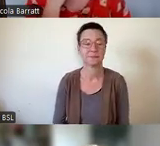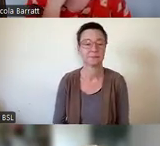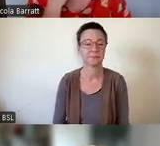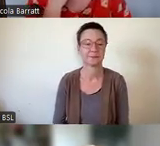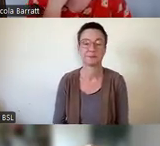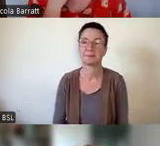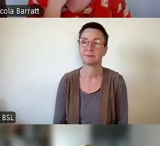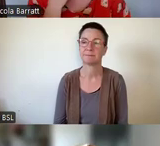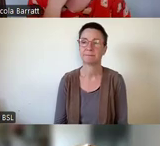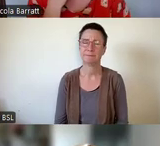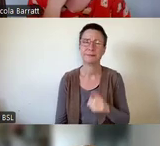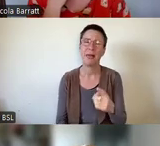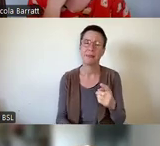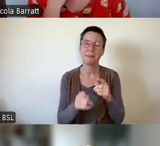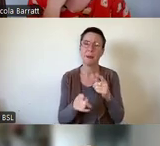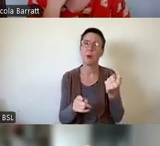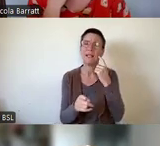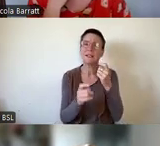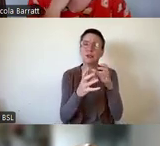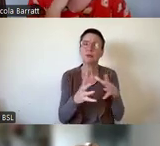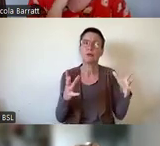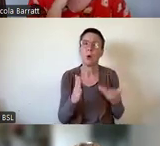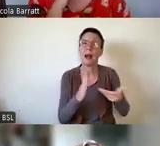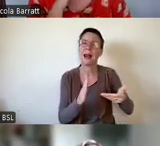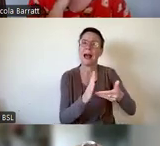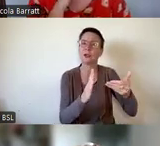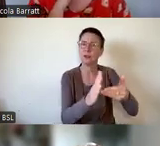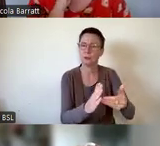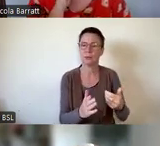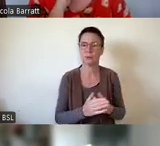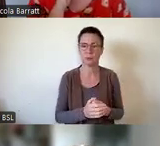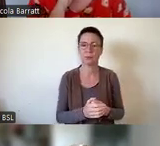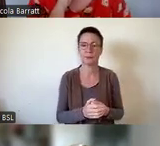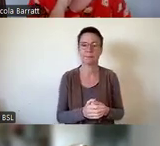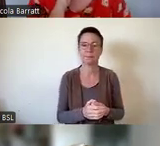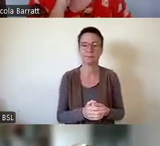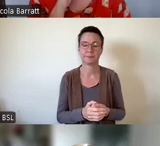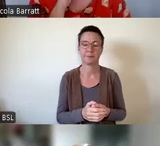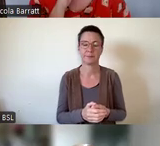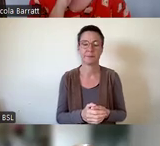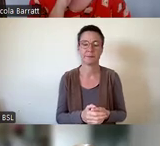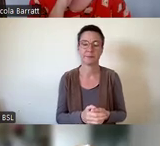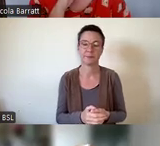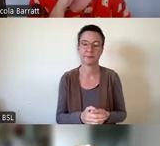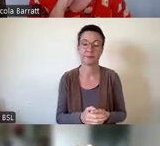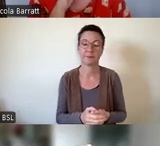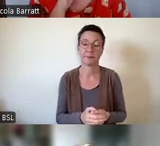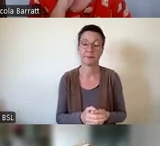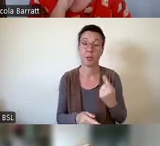Yes. They're a bit easier to grow as well. It's the path of least resistance, I would say. A quick one from Gemma.